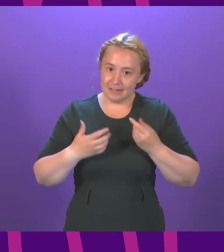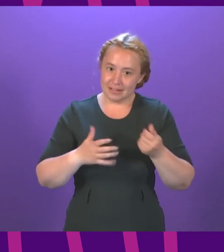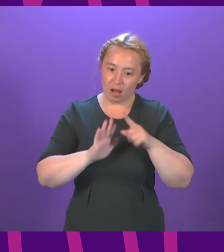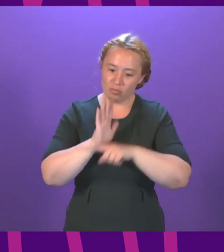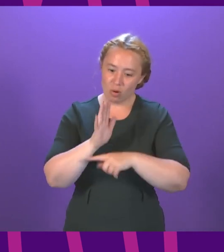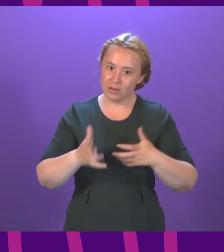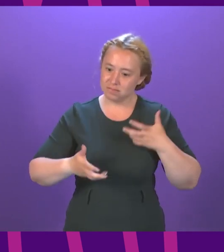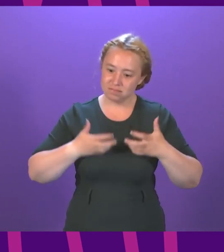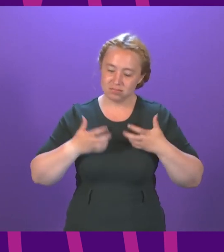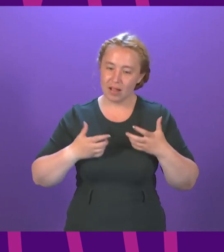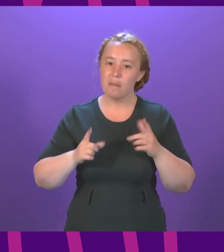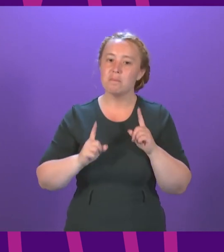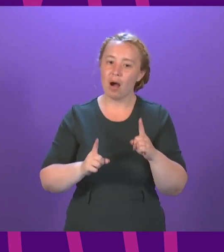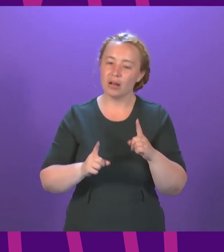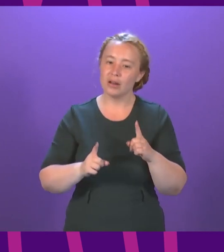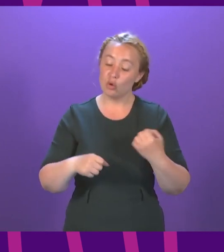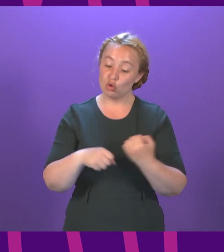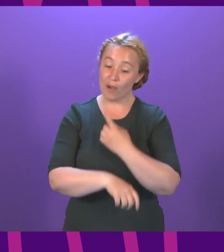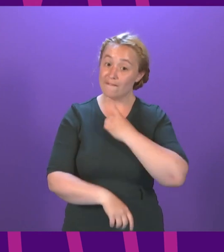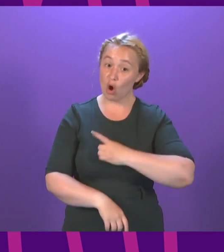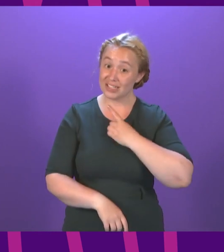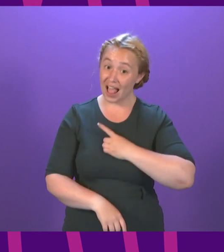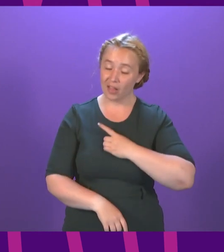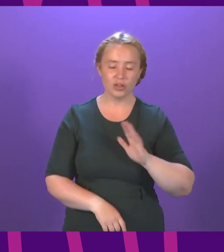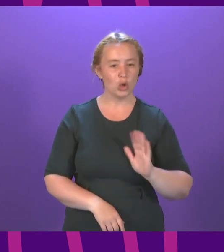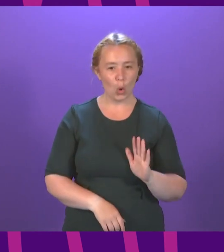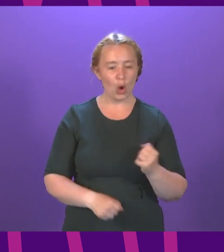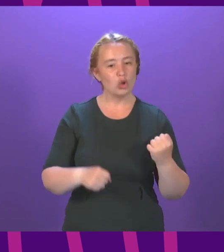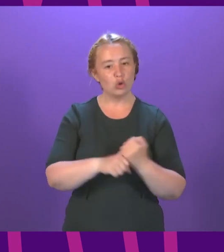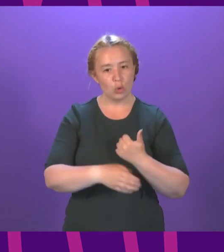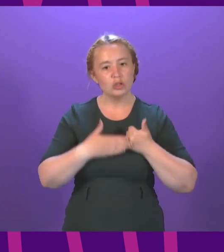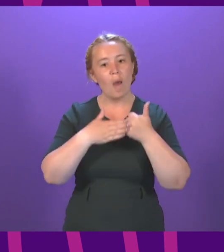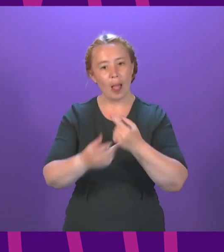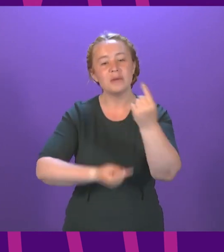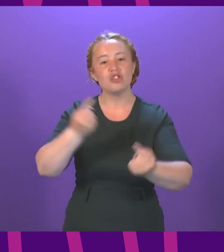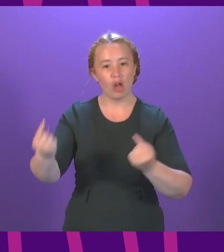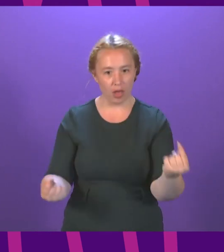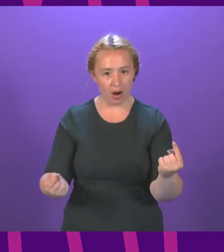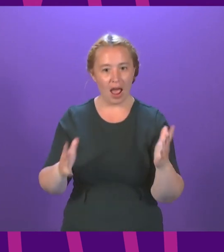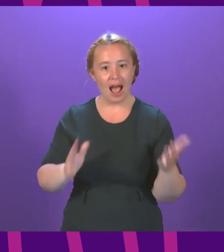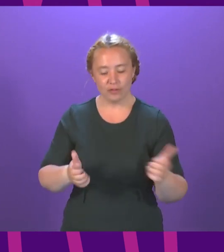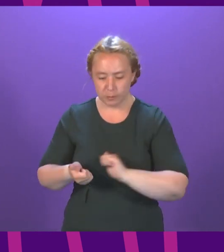we are doing it not so much for ourselves but for each other. That sense of collective endeavour